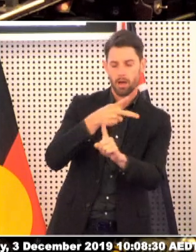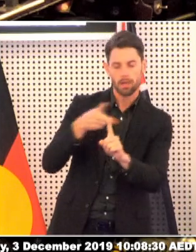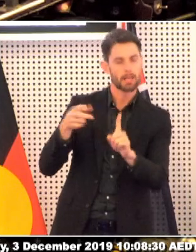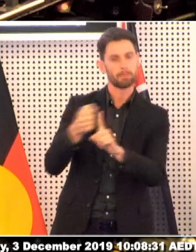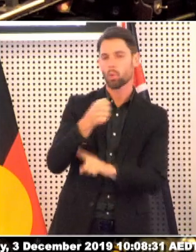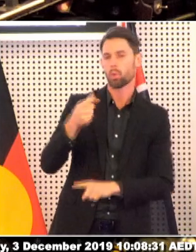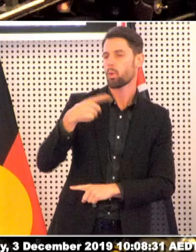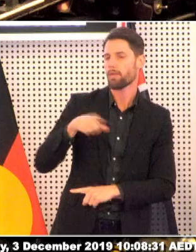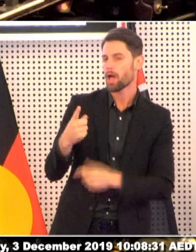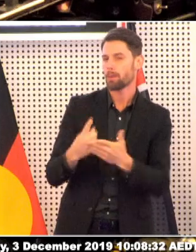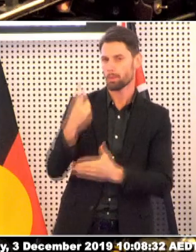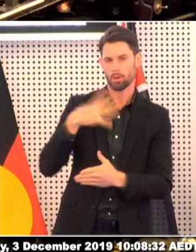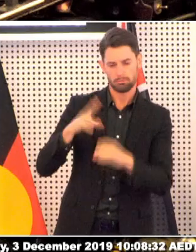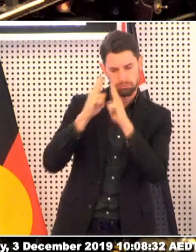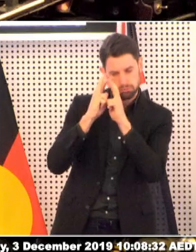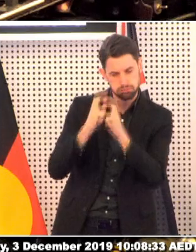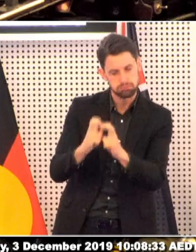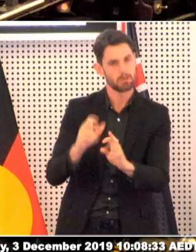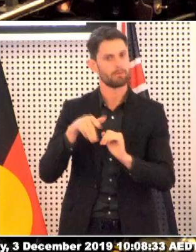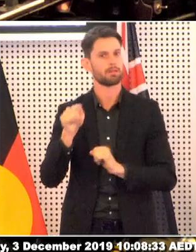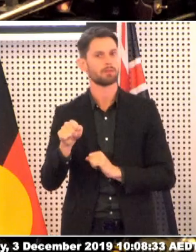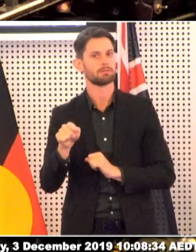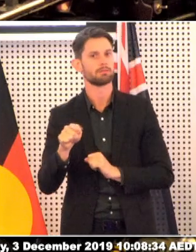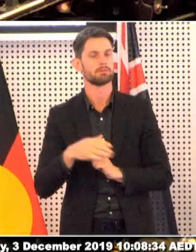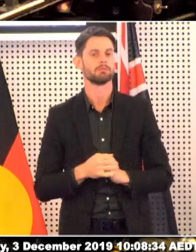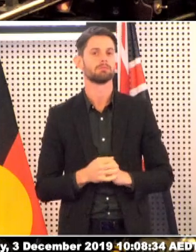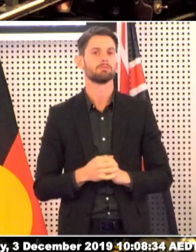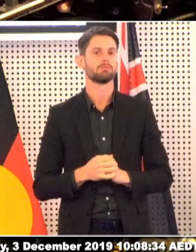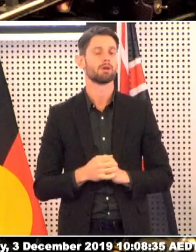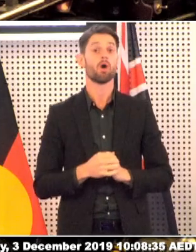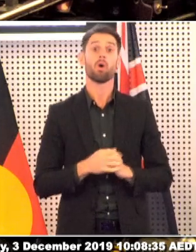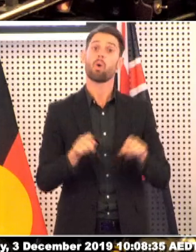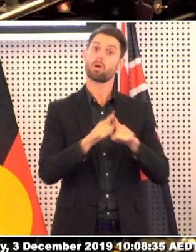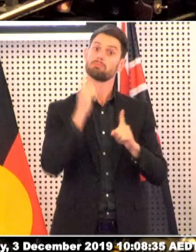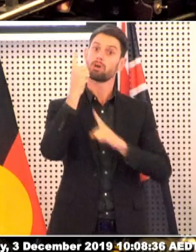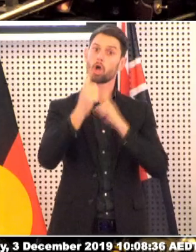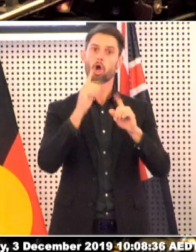What do we need to be asking in terms of developing policies and practices?